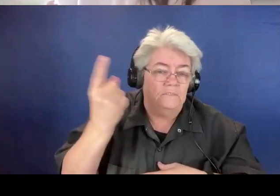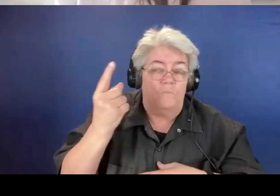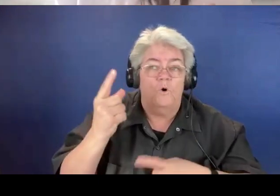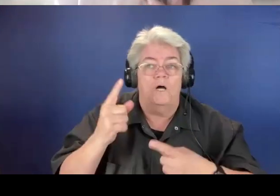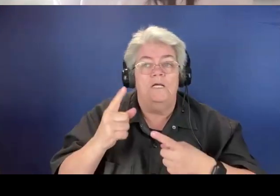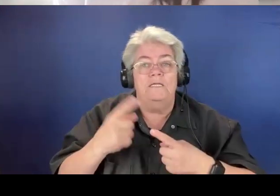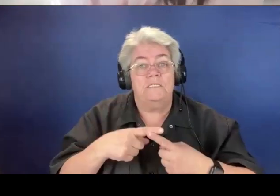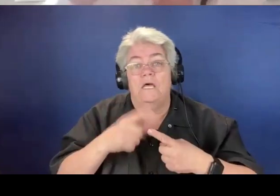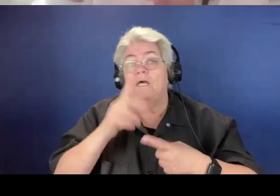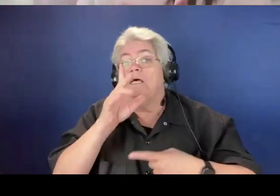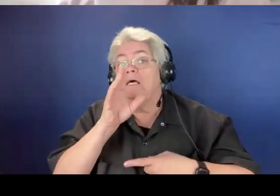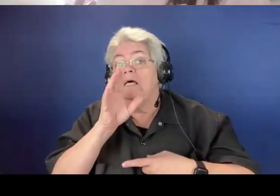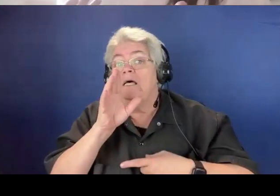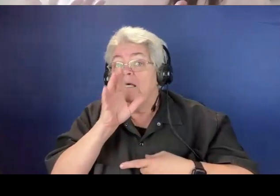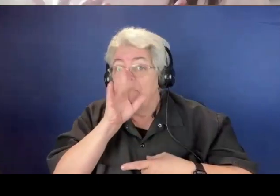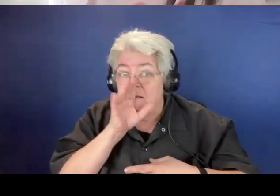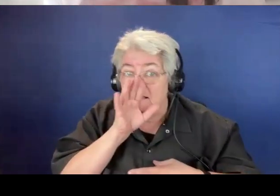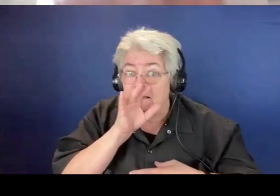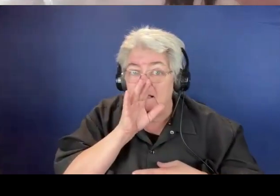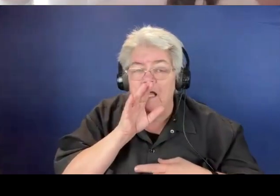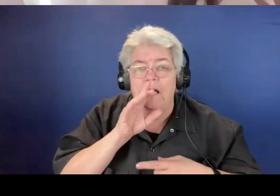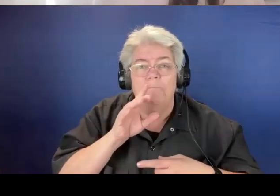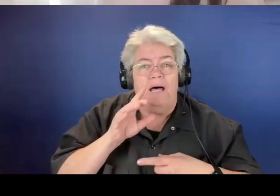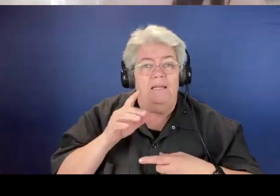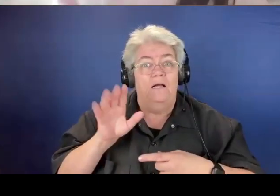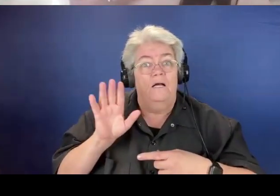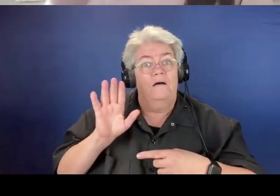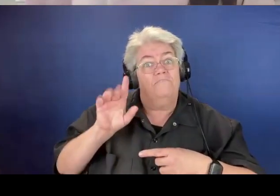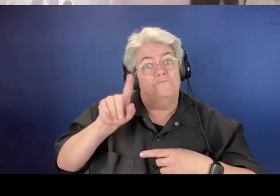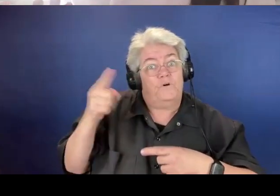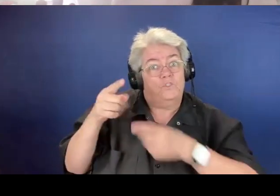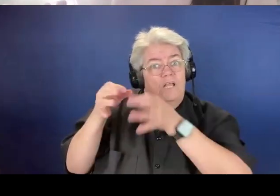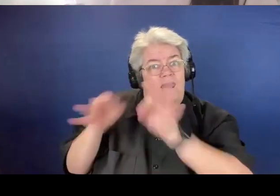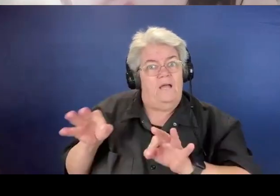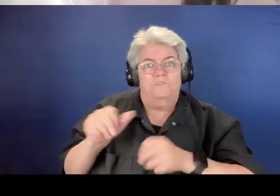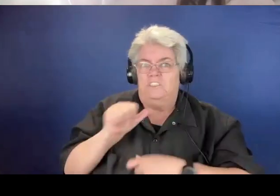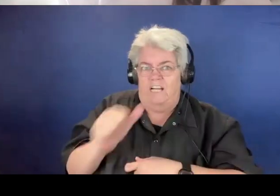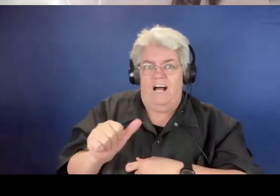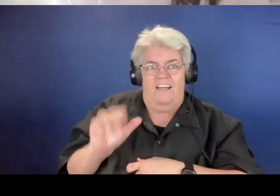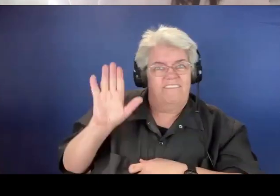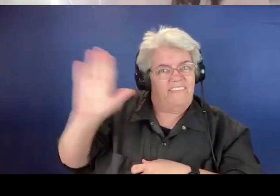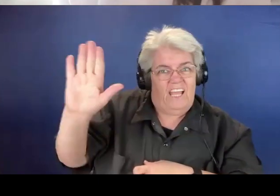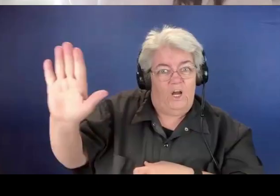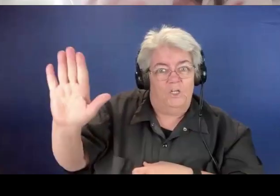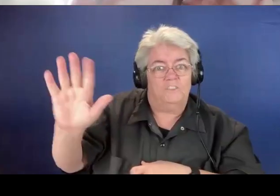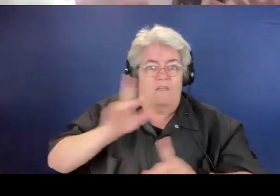their second language or who's only putting their child to observe based on what they're watching on TV, for example?